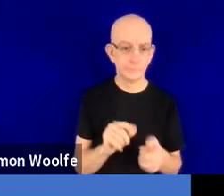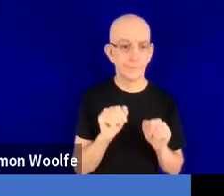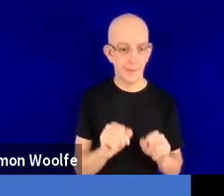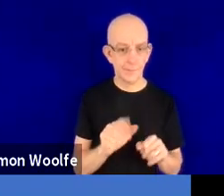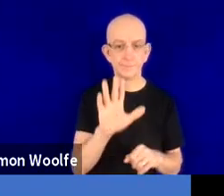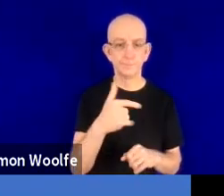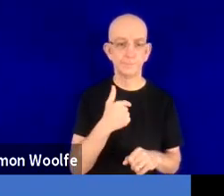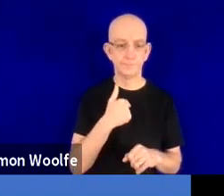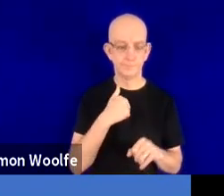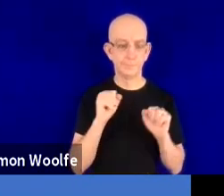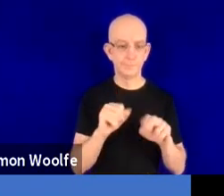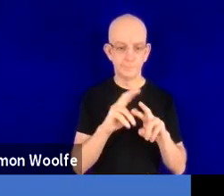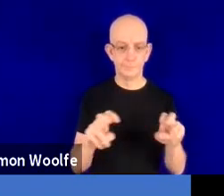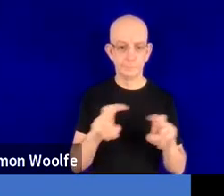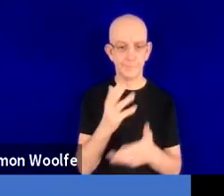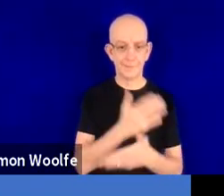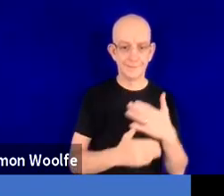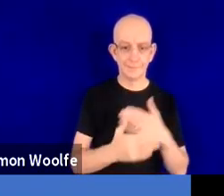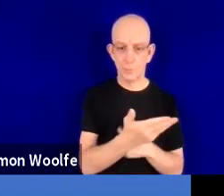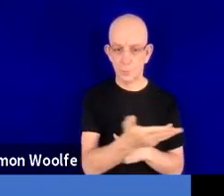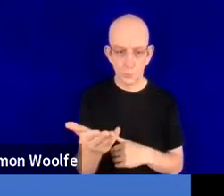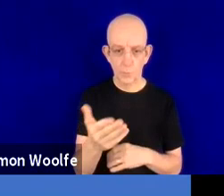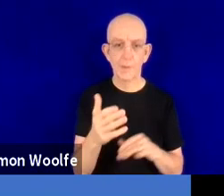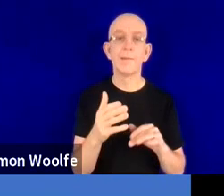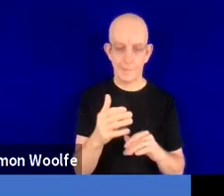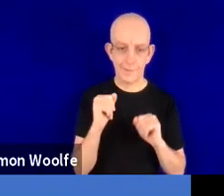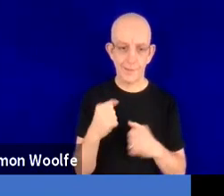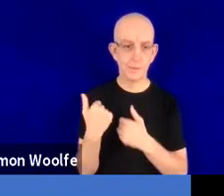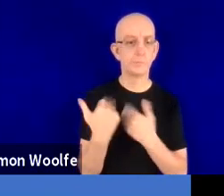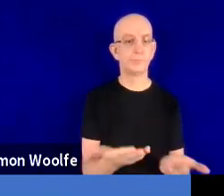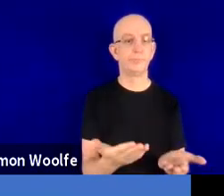So it requires investment in comprehensive national disability registry